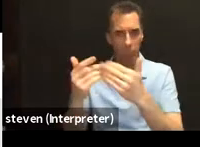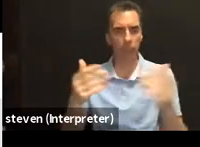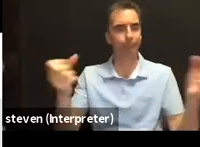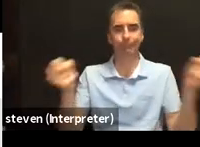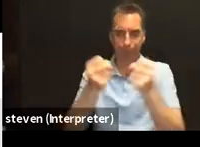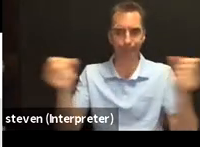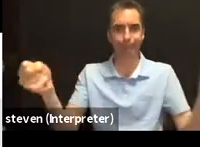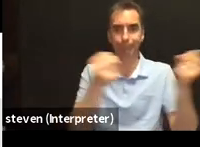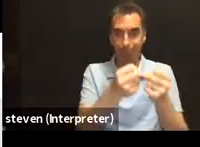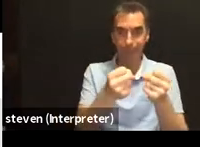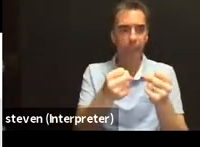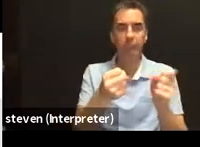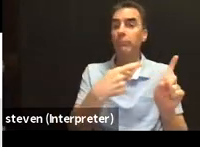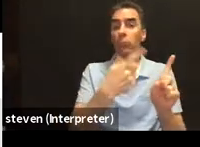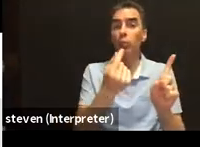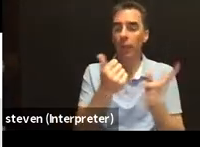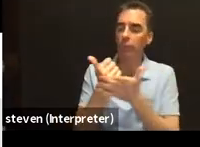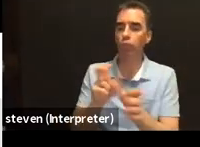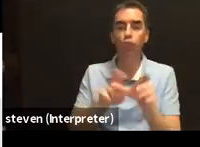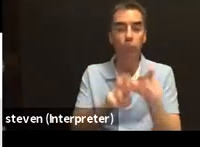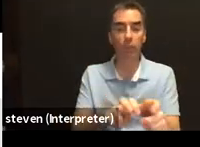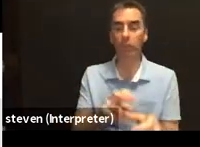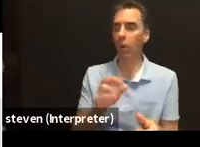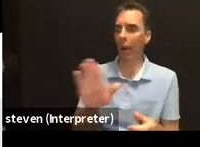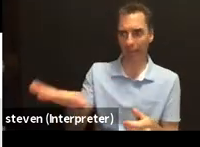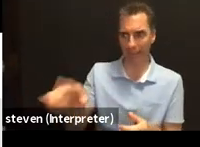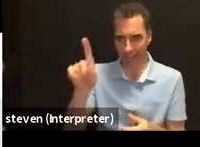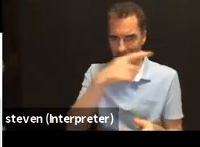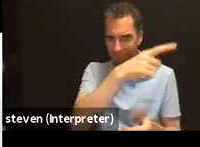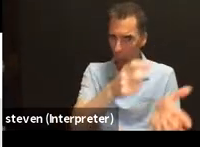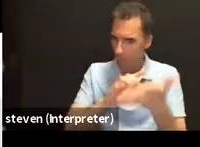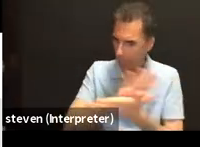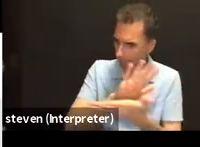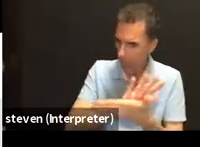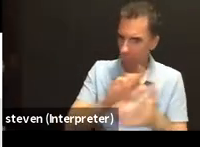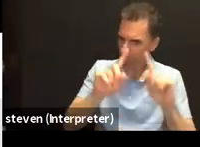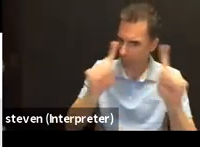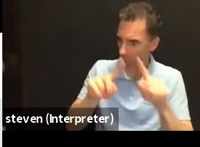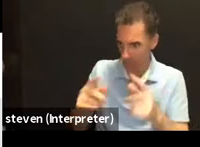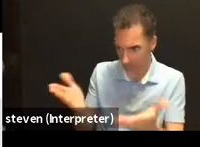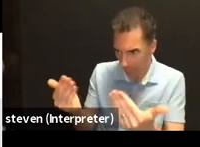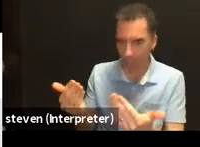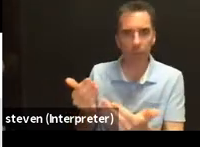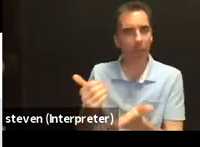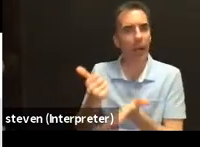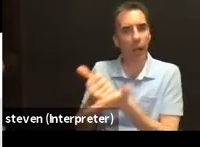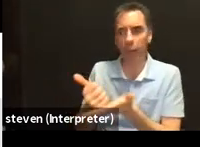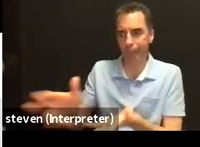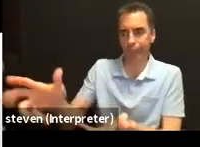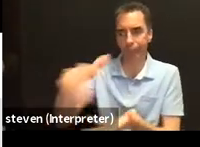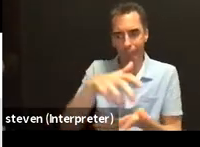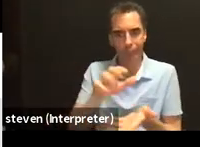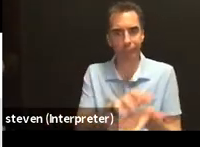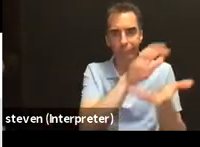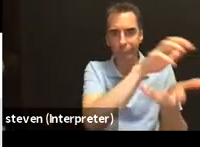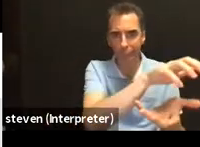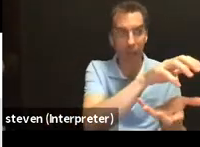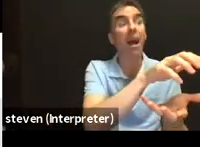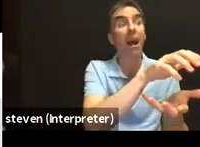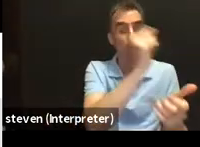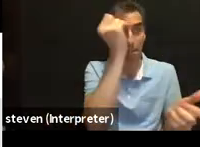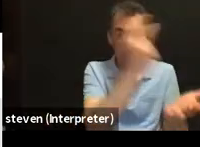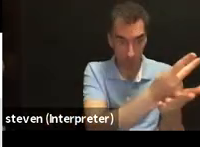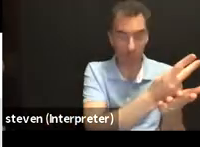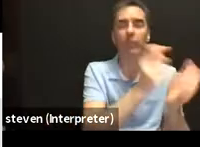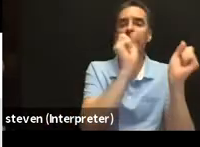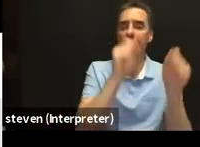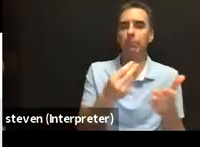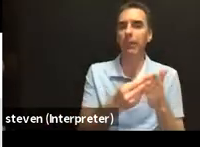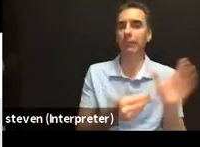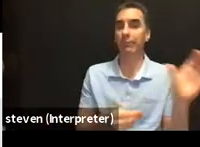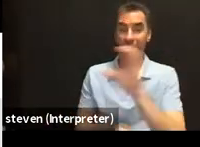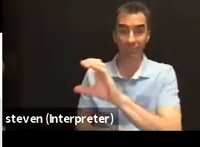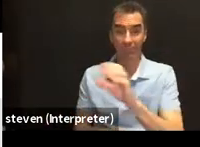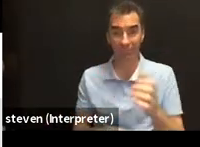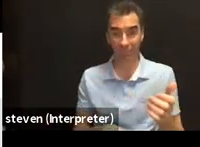maria.rodriguez: Transportation. They help getting any documentation and we have to pay for it. Some programs have the ability to provide the funding to pay for applications we do that we help them with a farming applications.